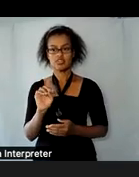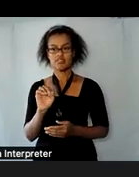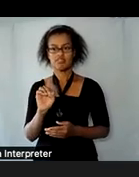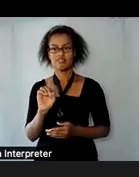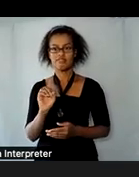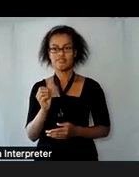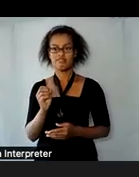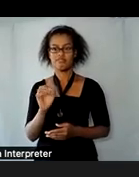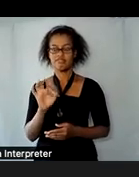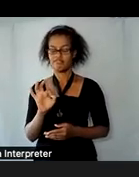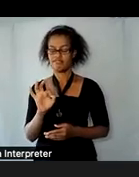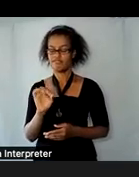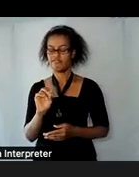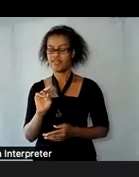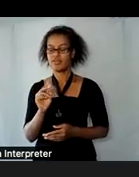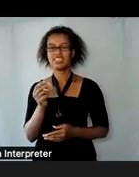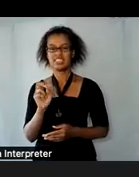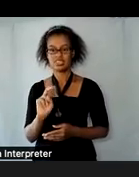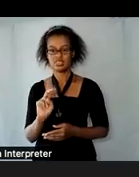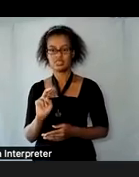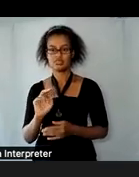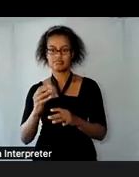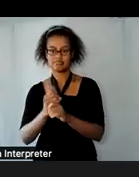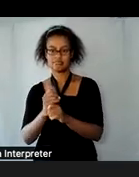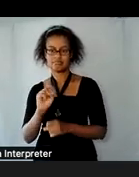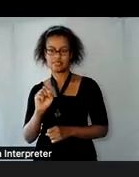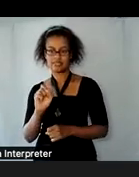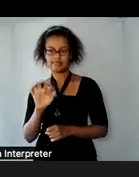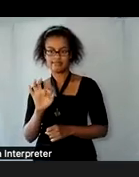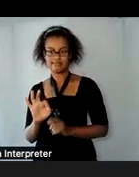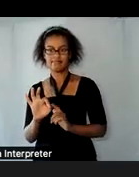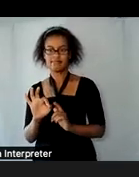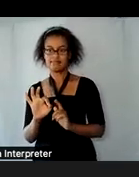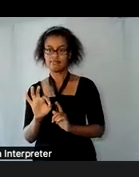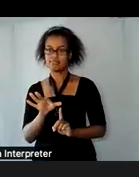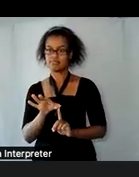There's not many other grant programs that the council offers that will that that are